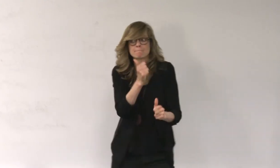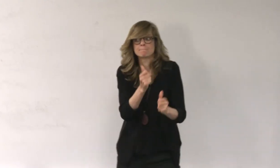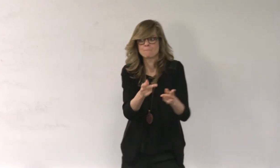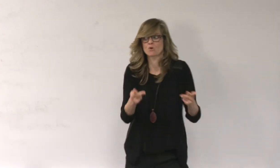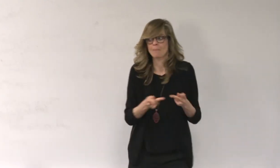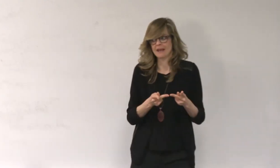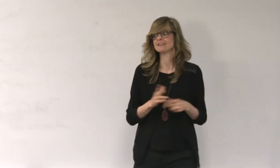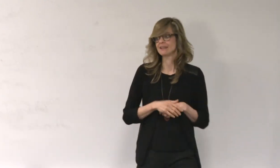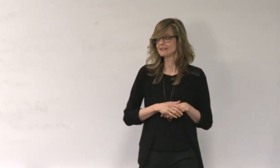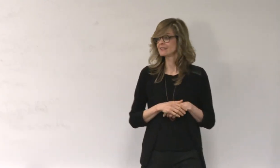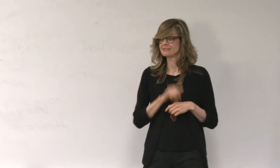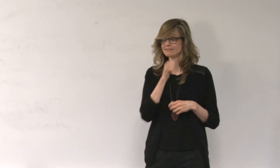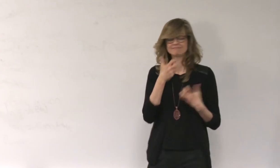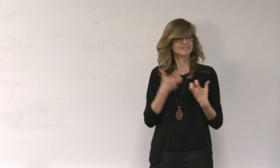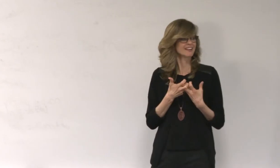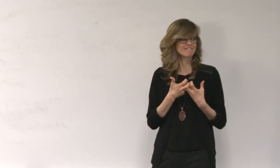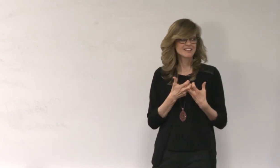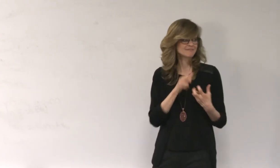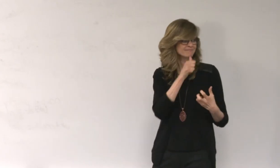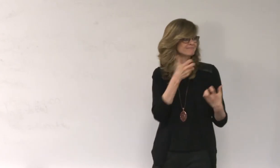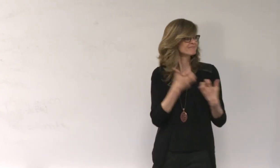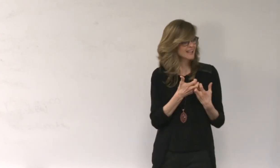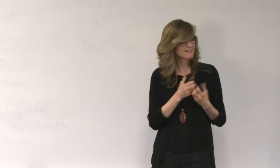IT'S NOT WELL SUITED FOR WRITING FOR A GENERAL AUDIENCE.